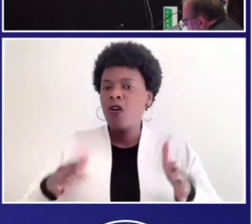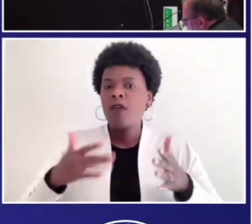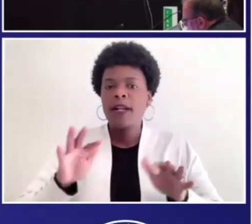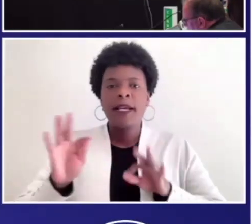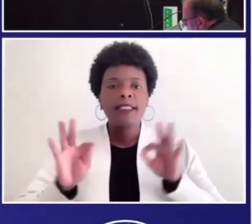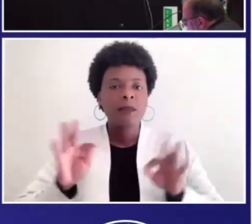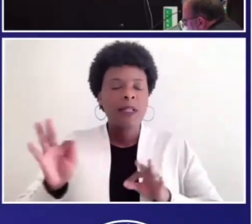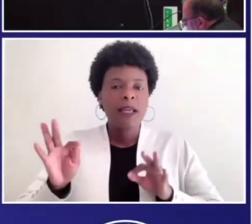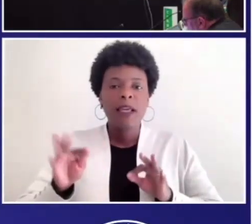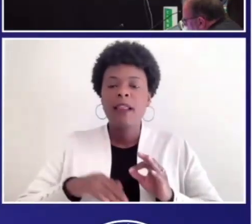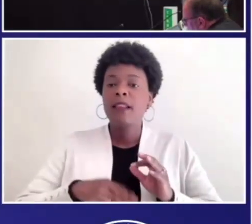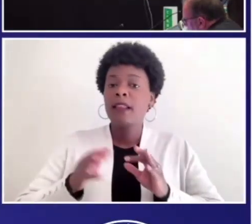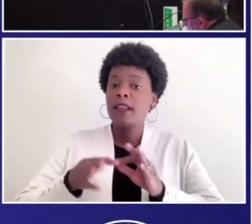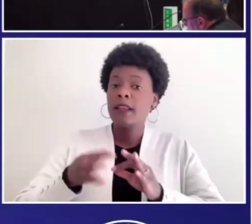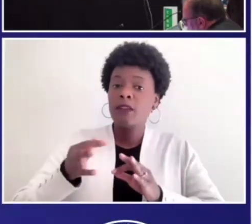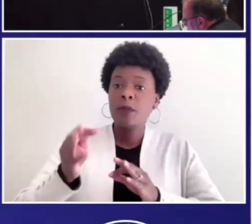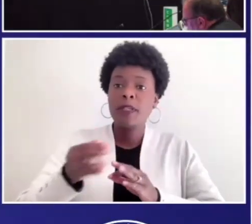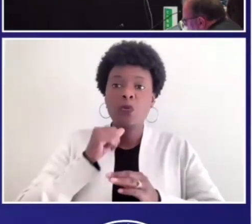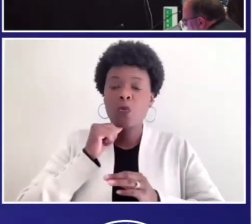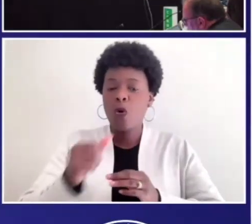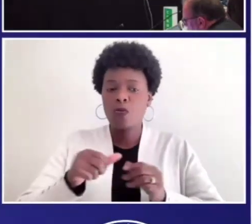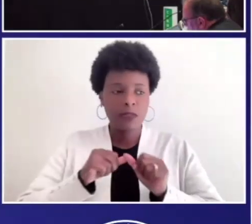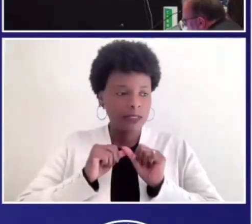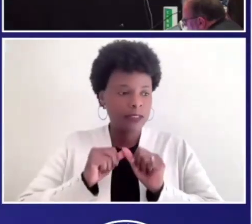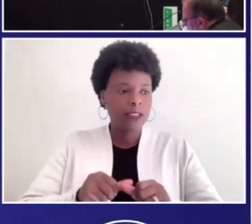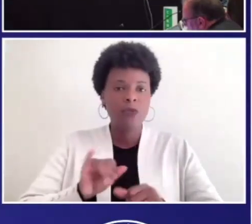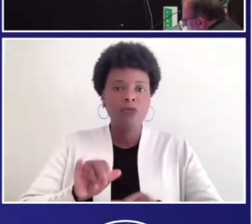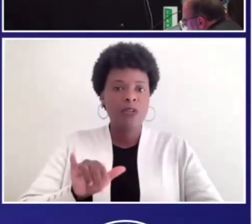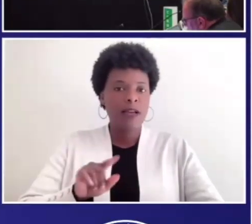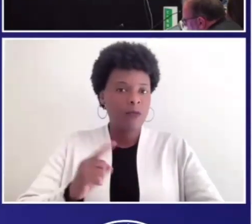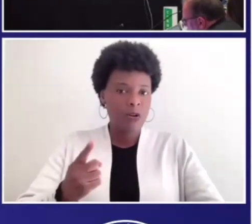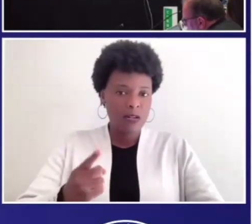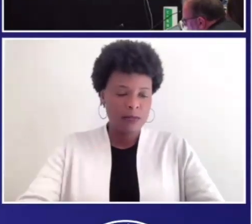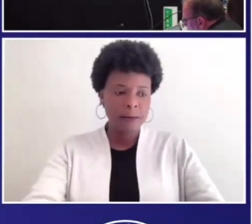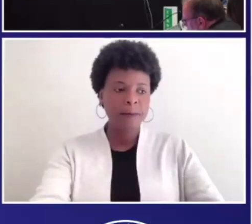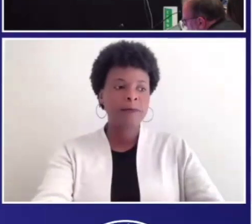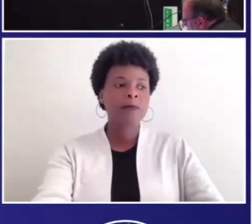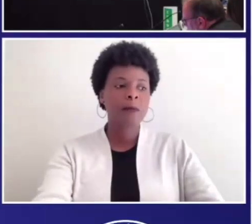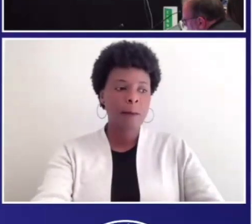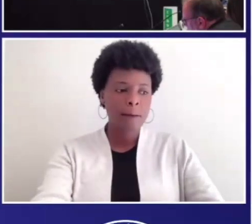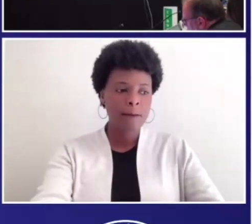deferments are -- will not continue July 1. And the one provision that we haven't